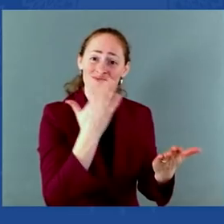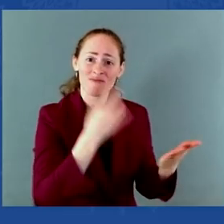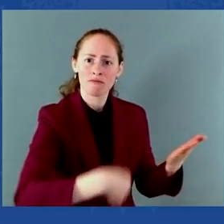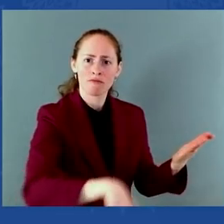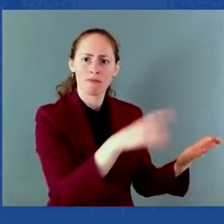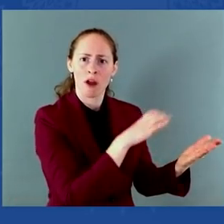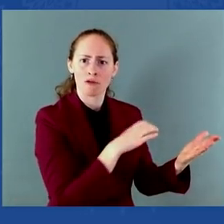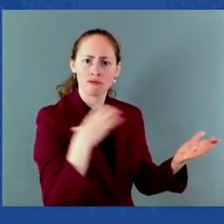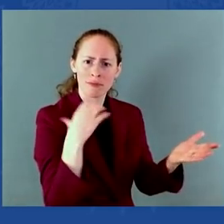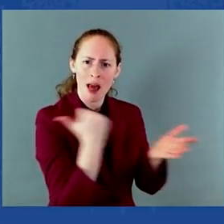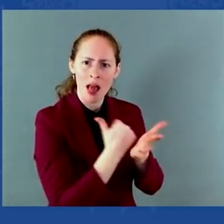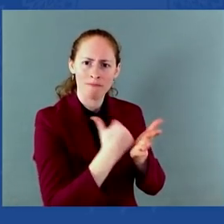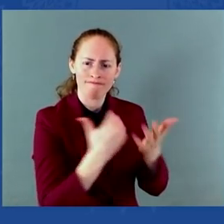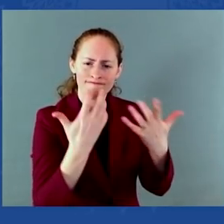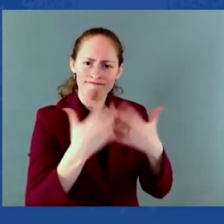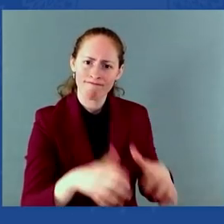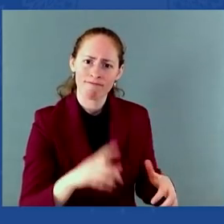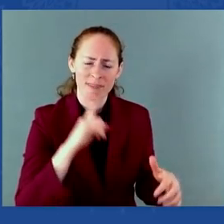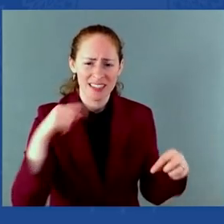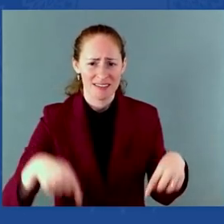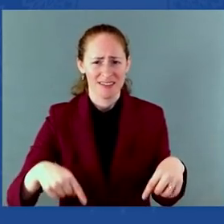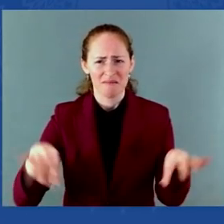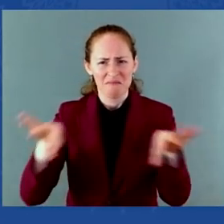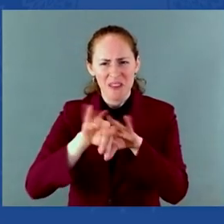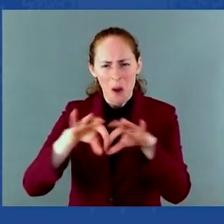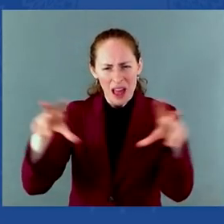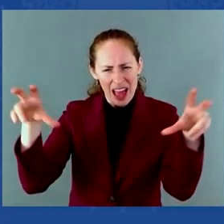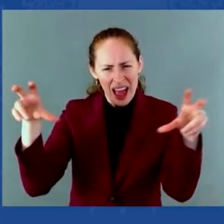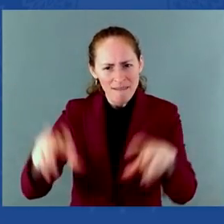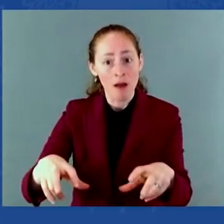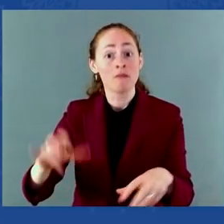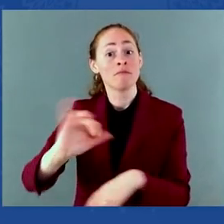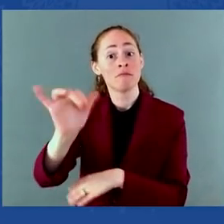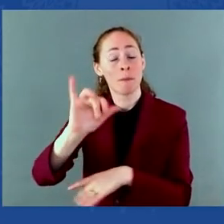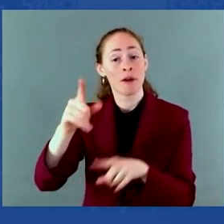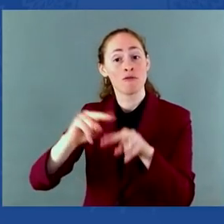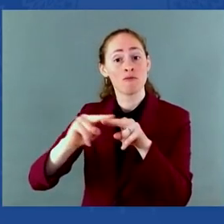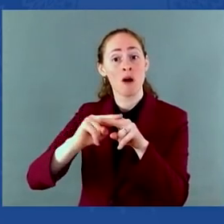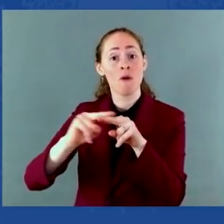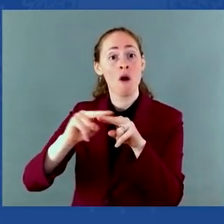in passenger rail in 50 years and in public transit ever. Here in New Hampshire,